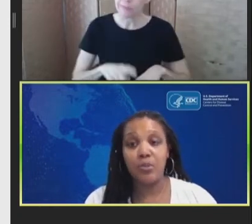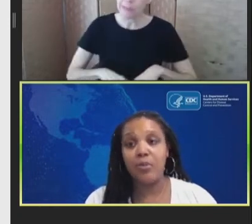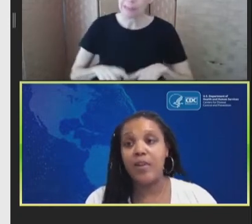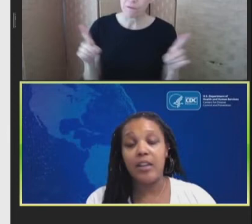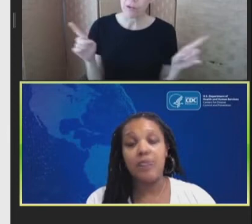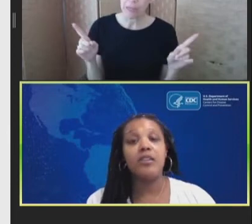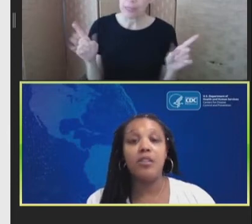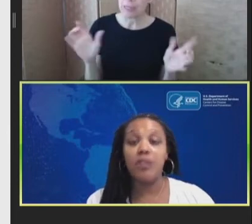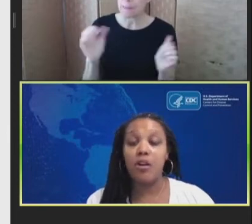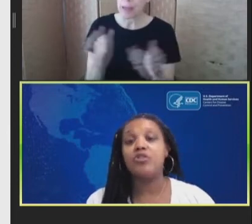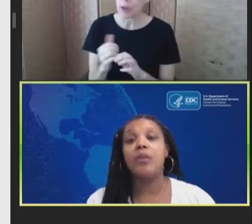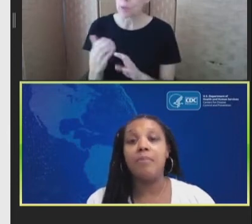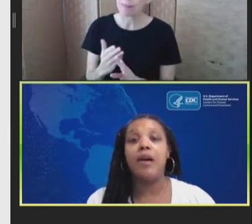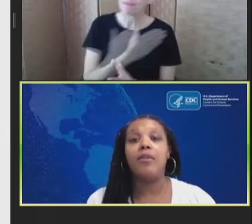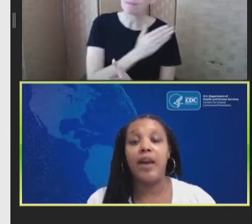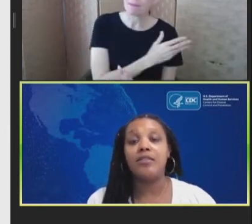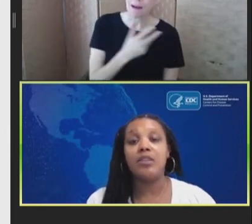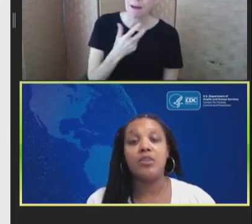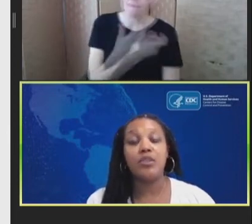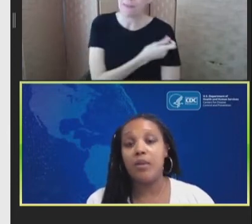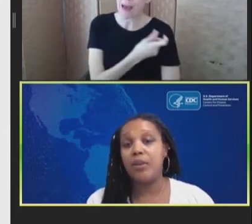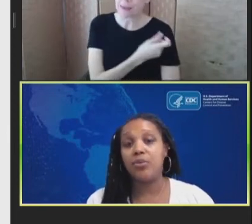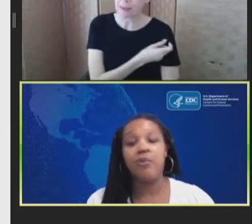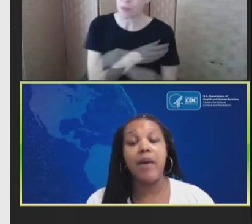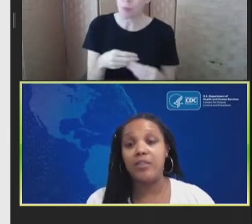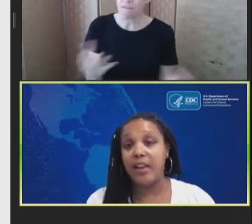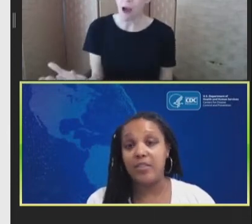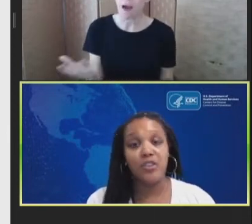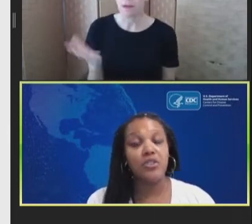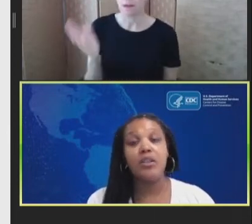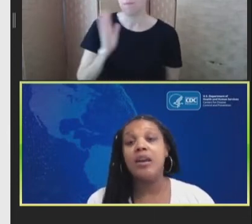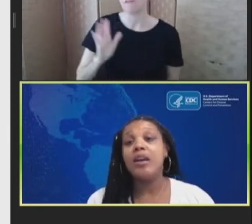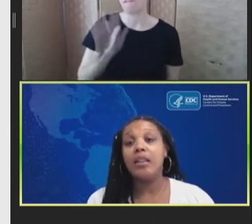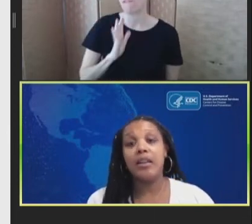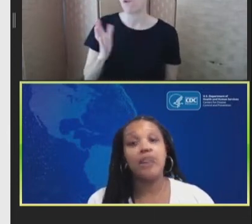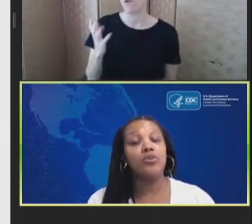are provided because the large amount of vaccine was coming through mass vaccination clinics,